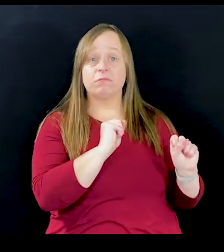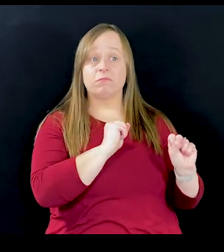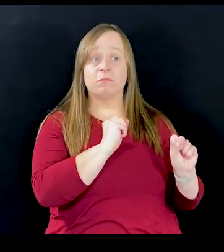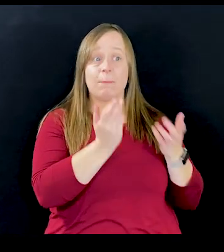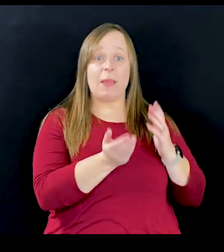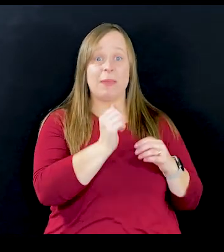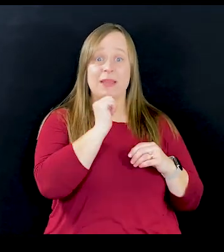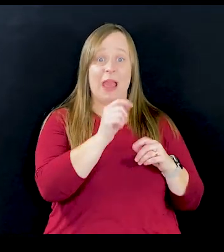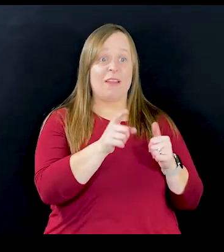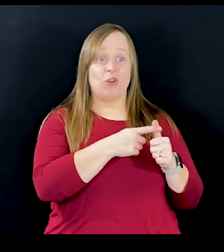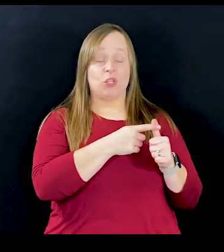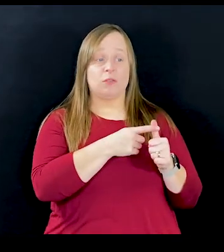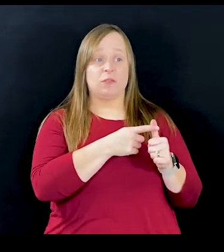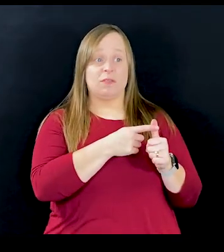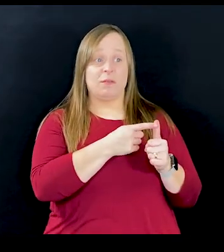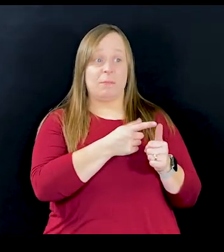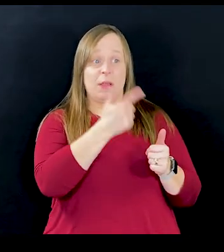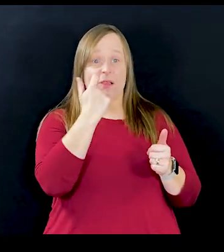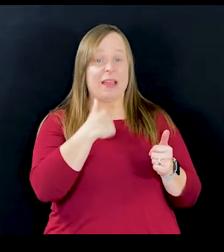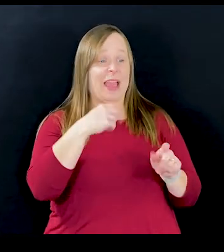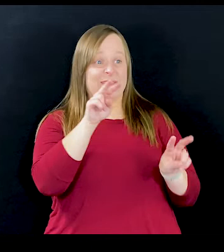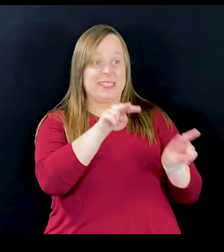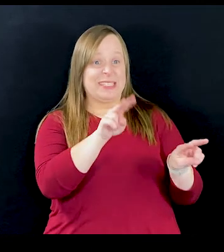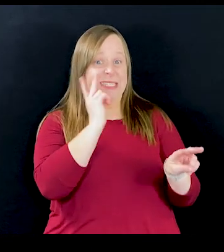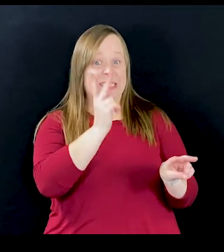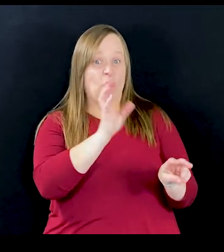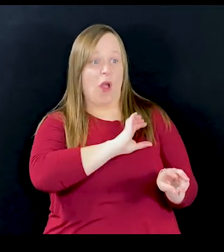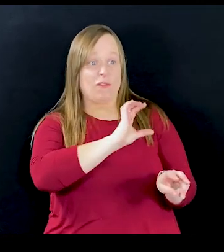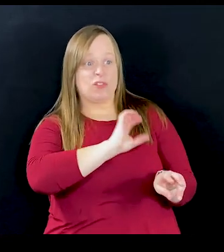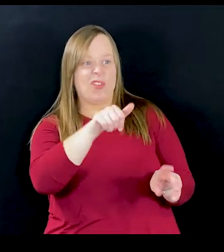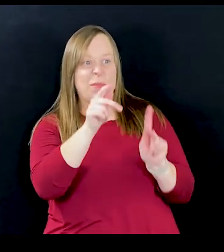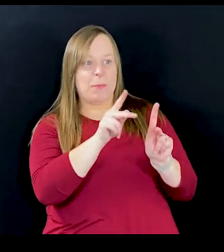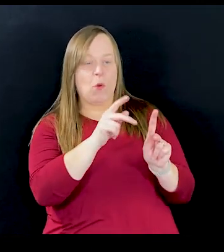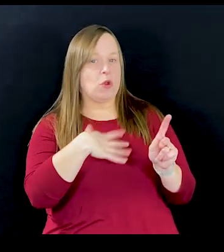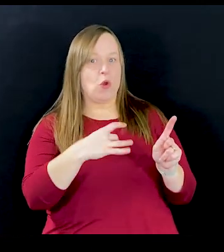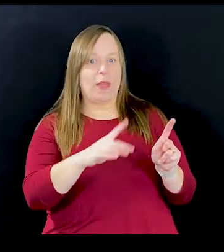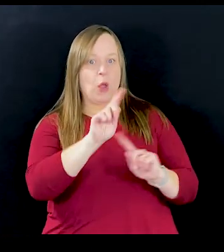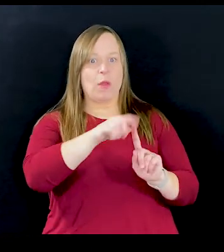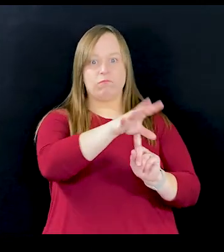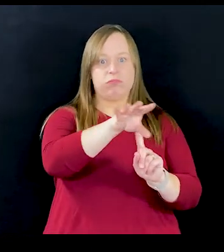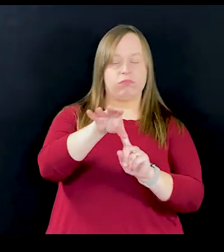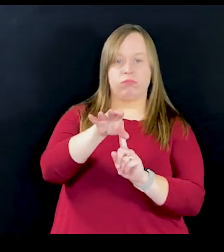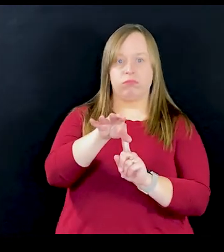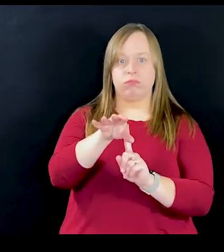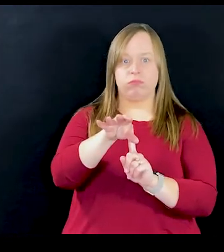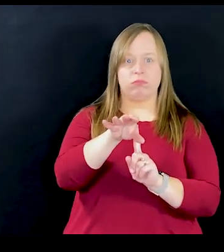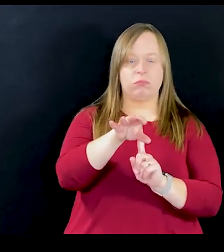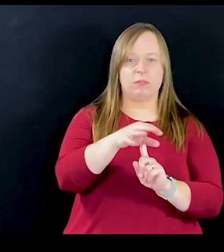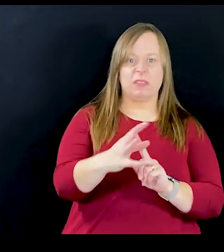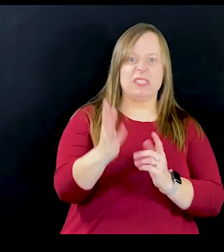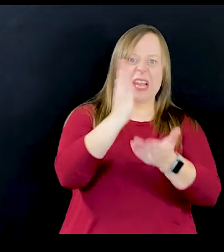And maybe it wasn't at first, because frankly, I've observed police officers and others not liking it when they're recorded.